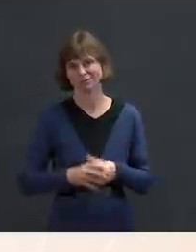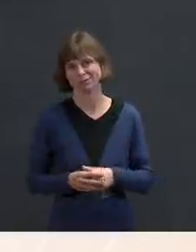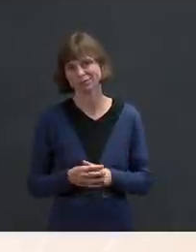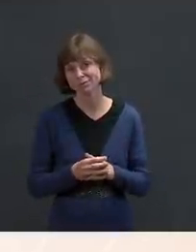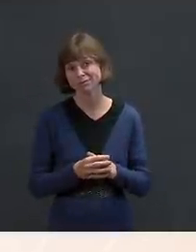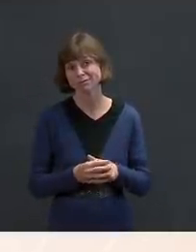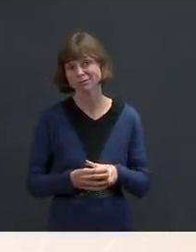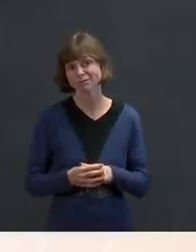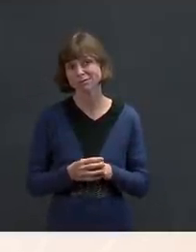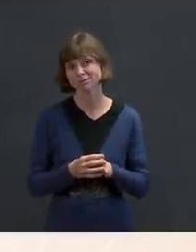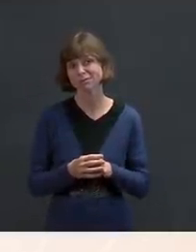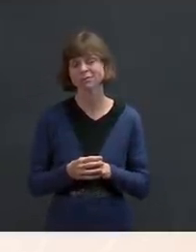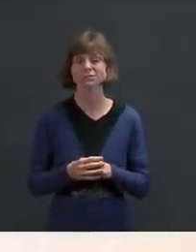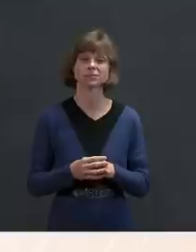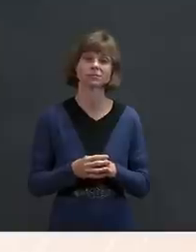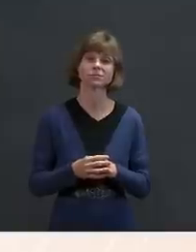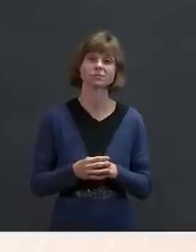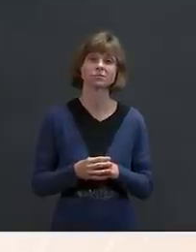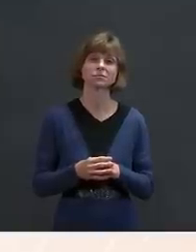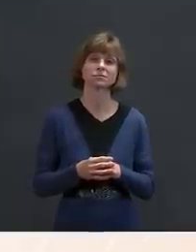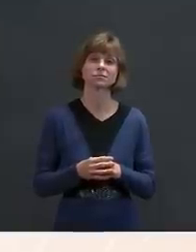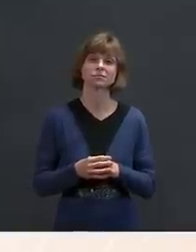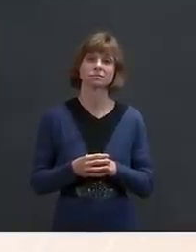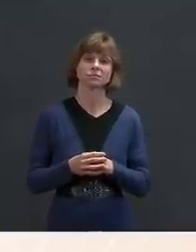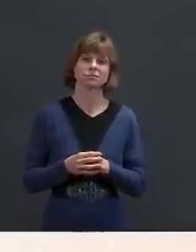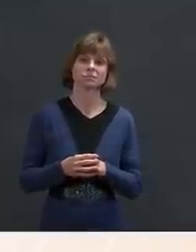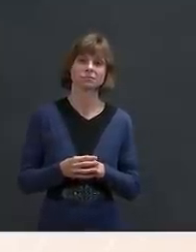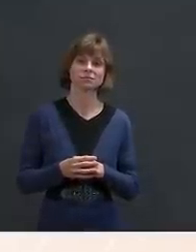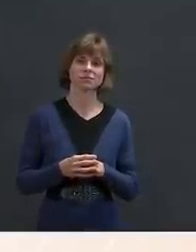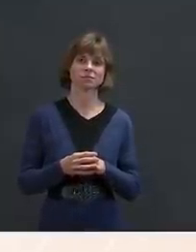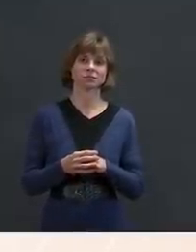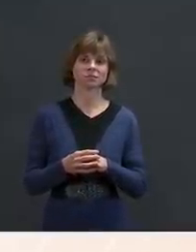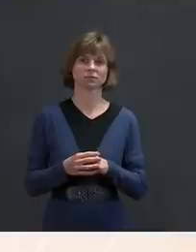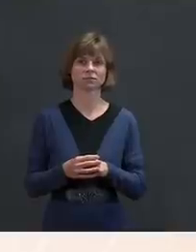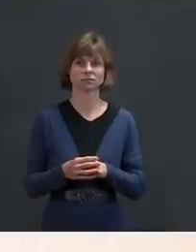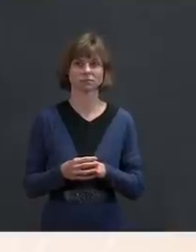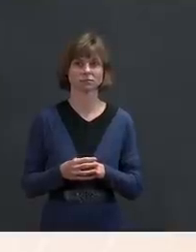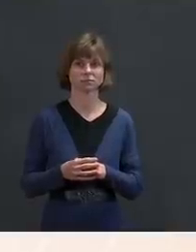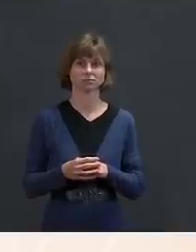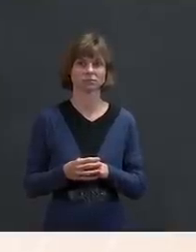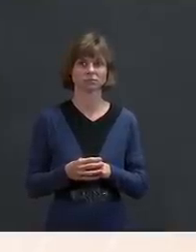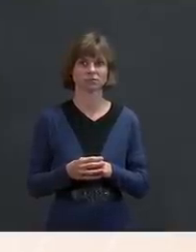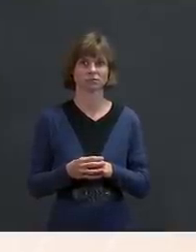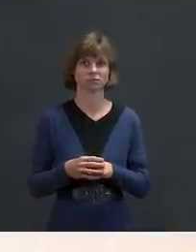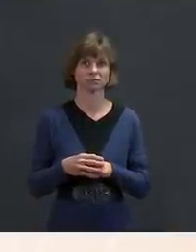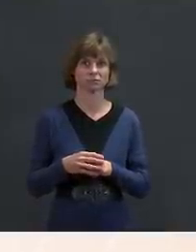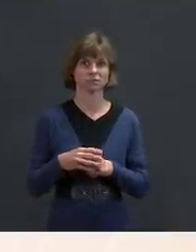The Press: I have a couple questions from myself and then some from my colleagues who aren't here. Ms. Psaki: Sure. Go ahead. The Press: With three vaccines available,